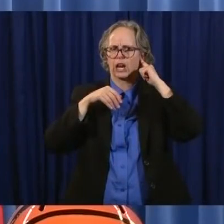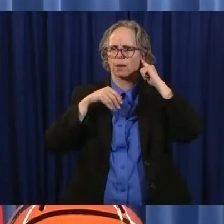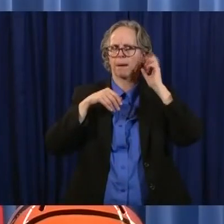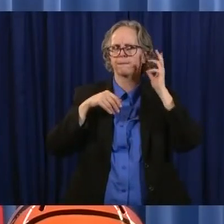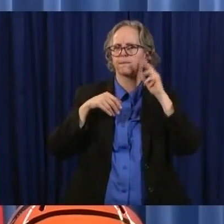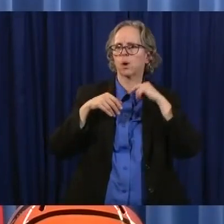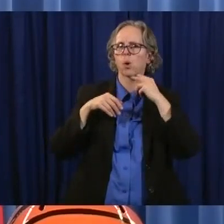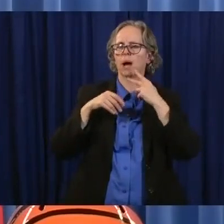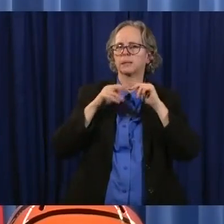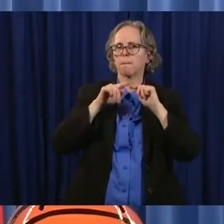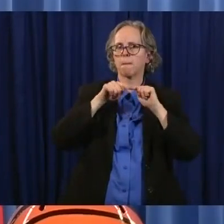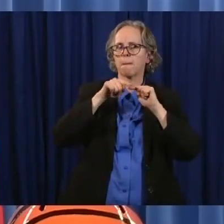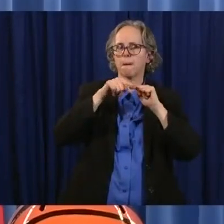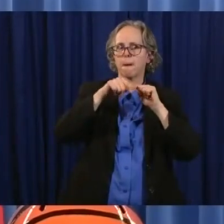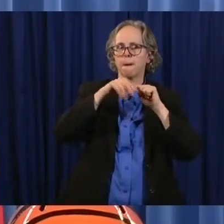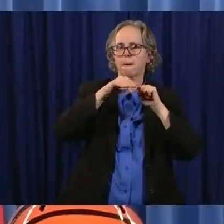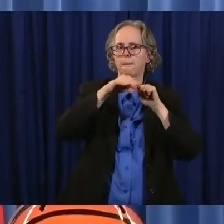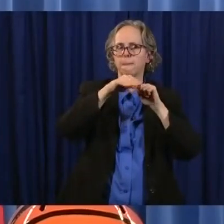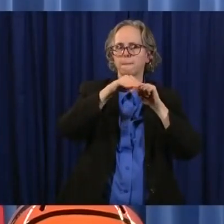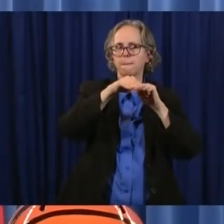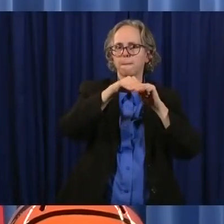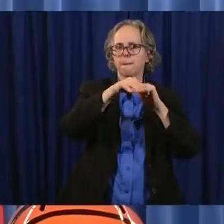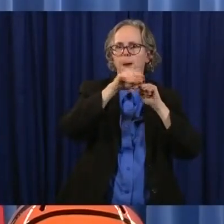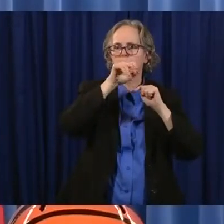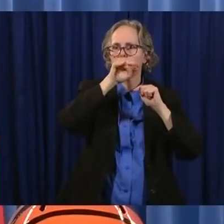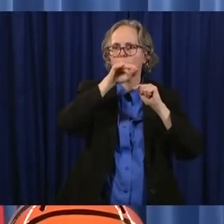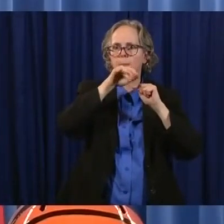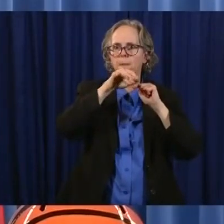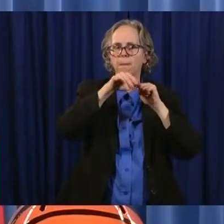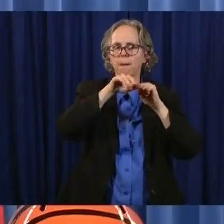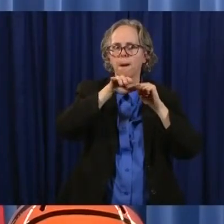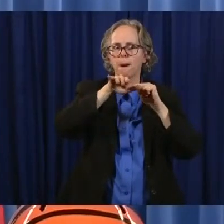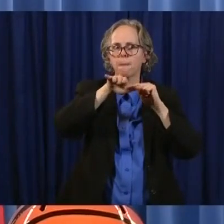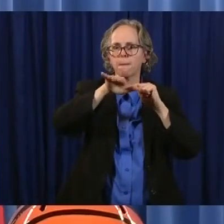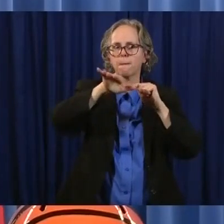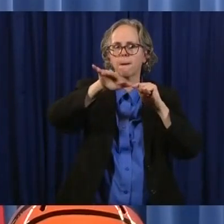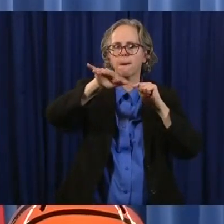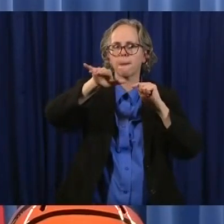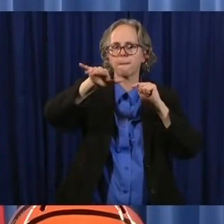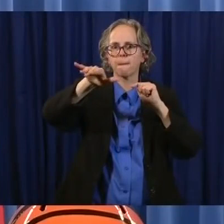OUT FOR ME. YOU WILL HEAR THAT BY WAY OF